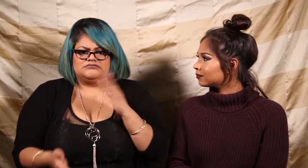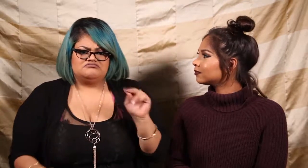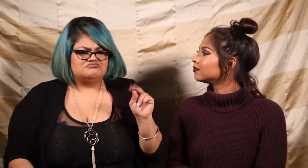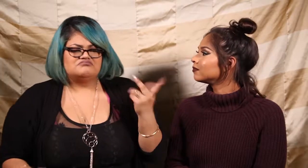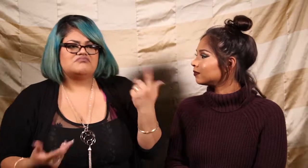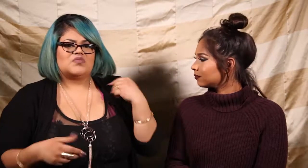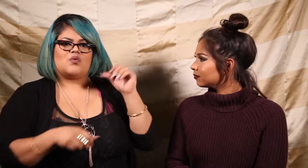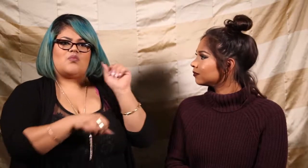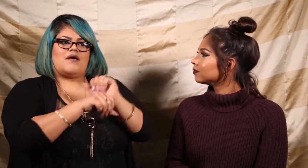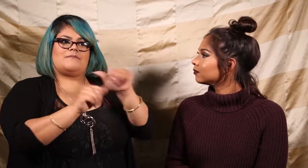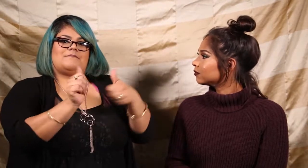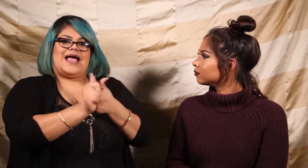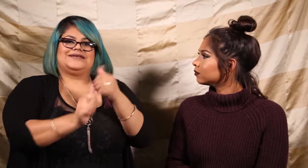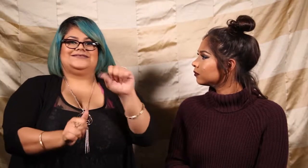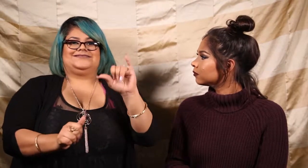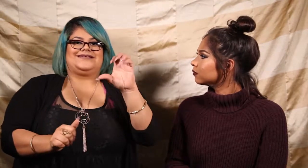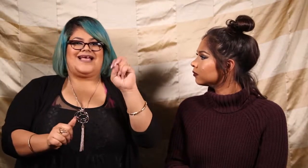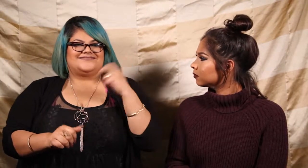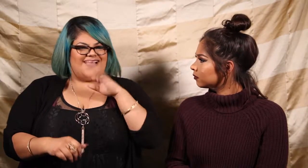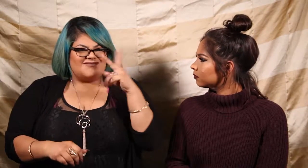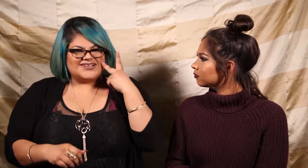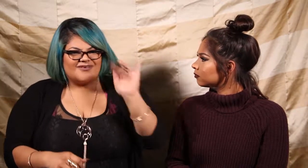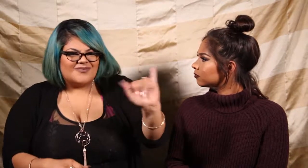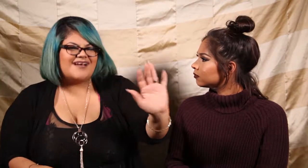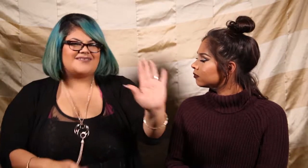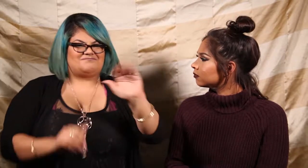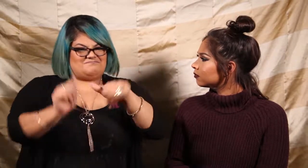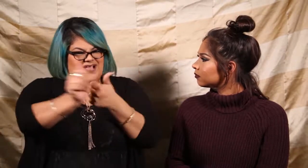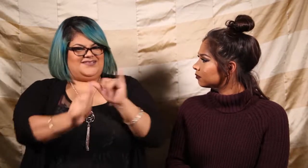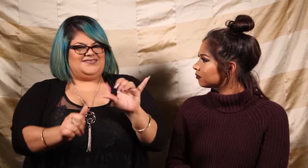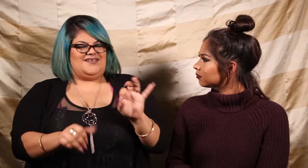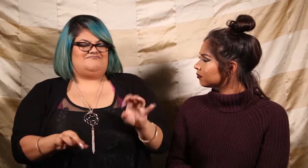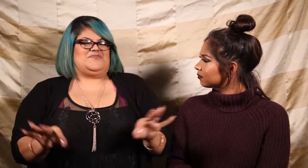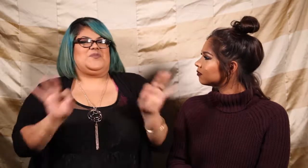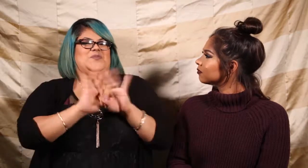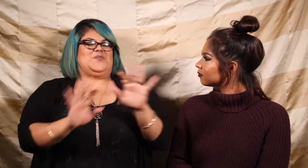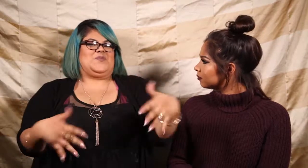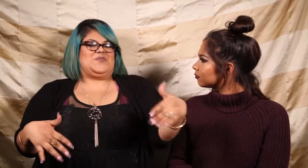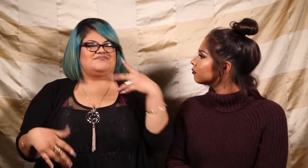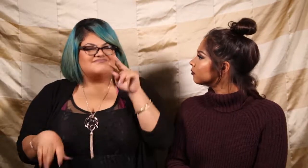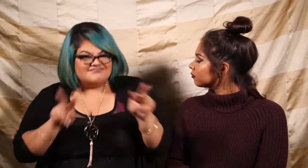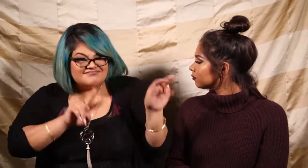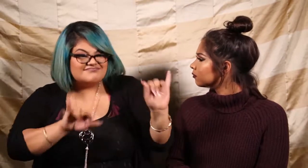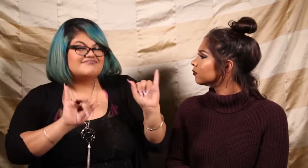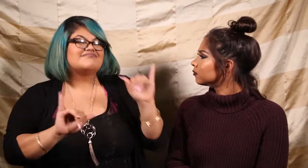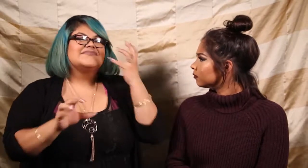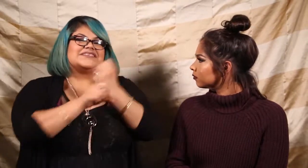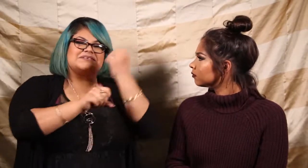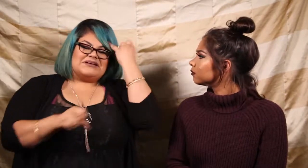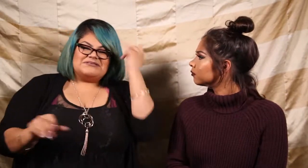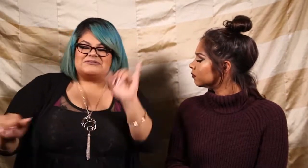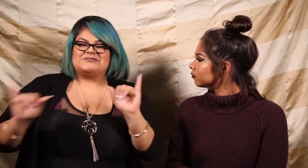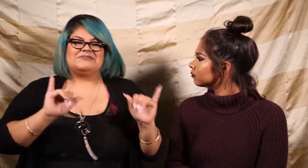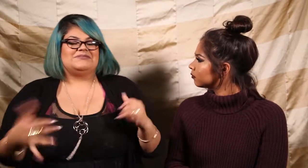behind the scene was something i never saw before.. getting know aout behind scnce gave me the idea..